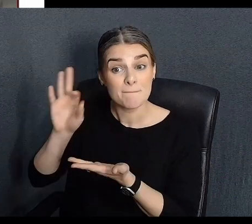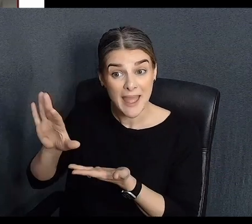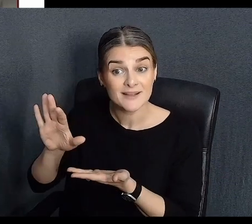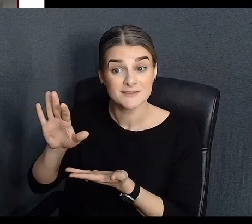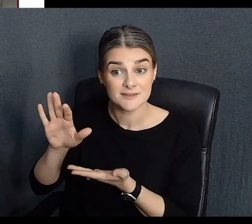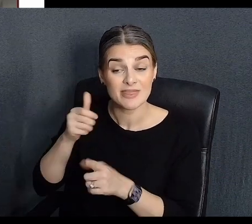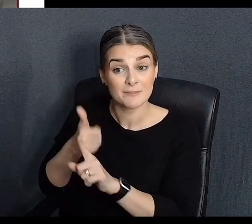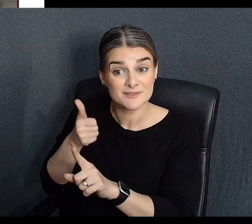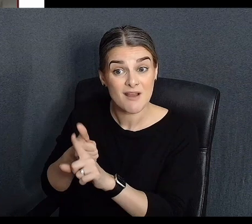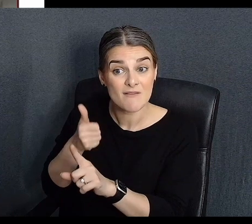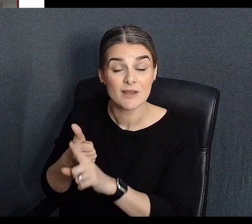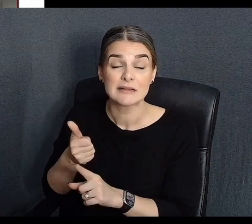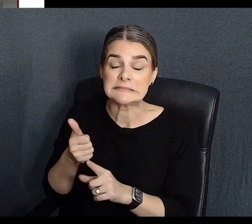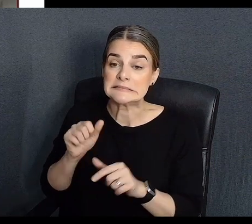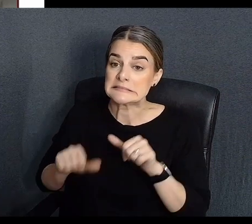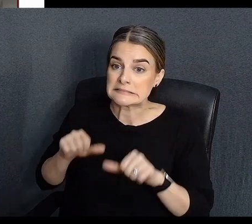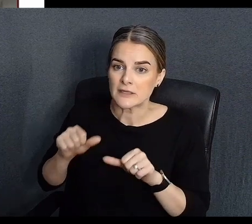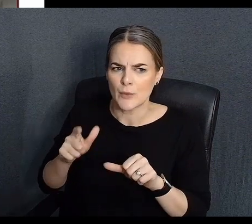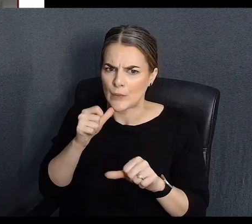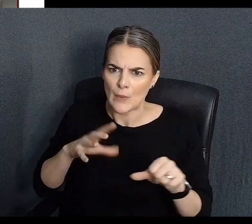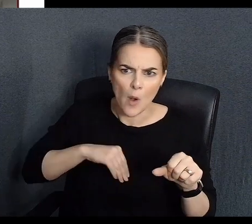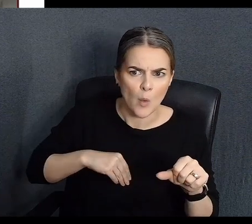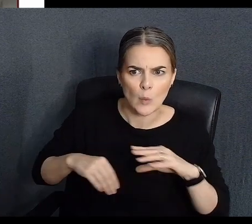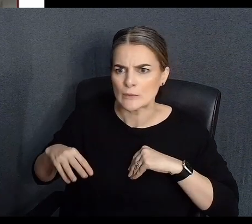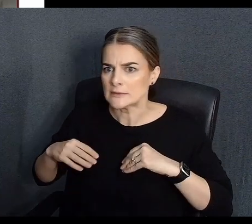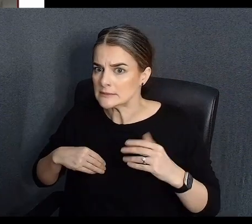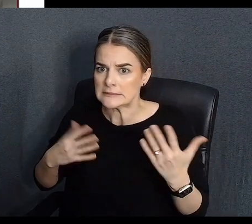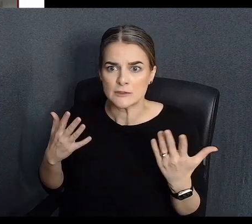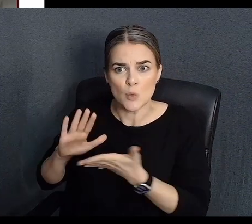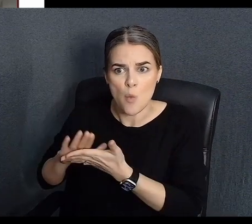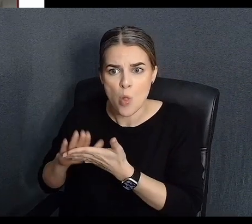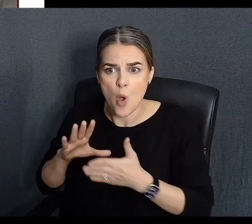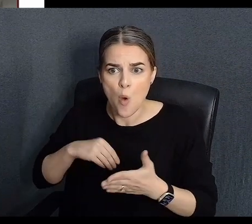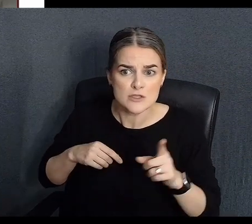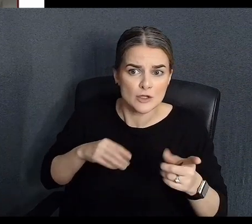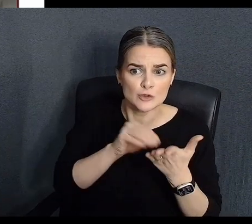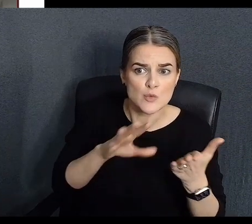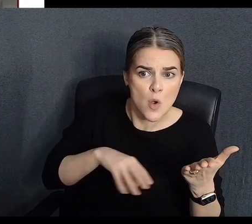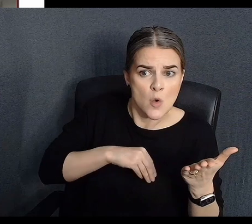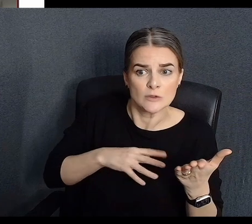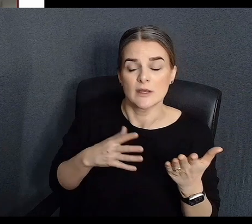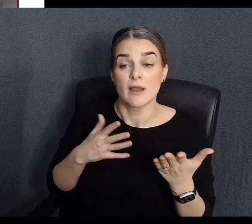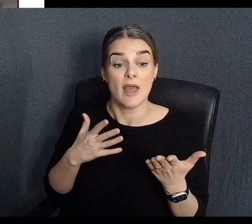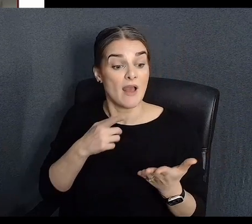And if the student, for whatever reason, moves in the middle of the year, or maybe they graduate,